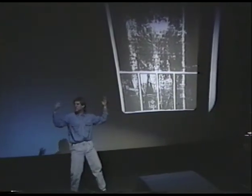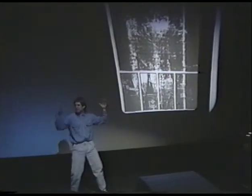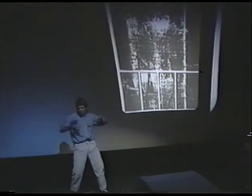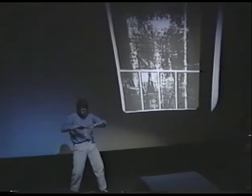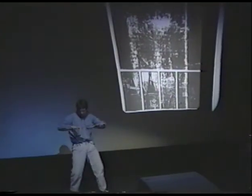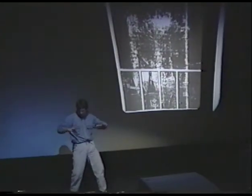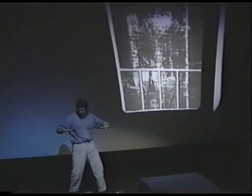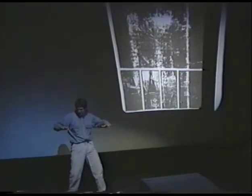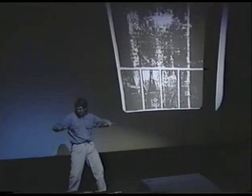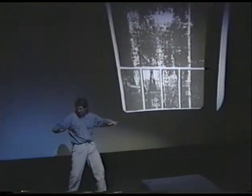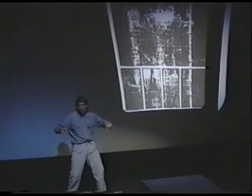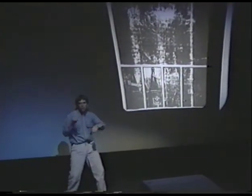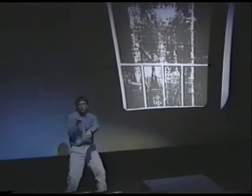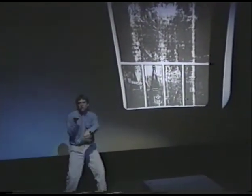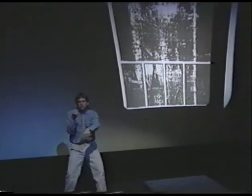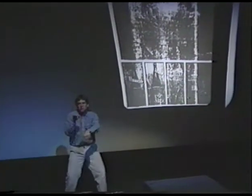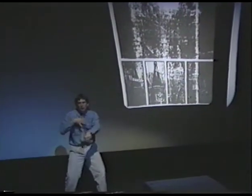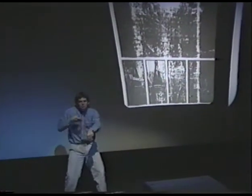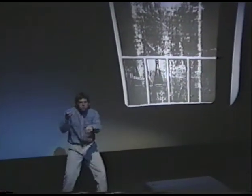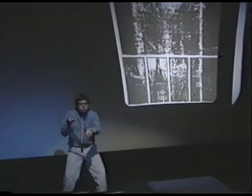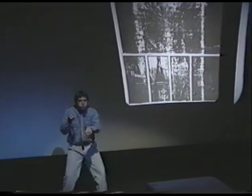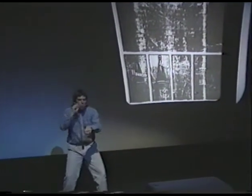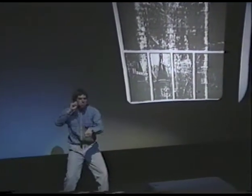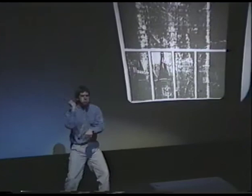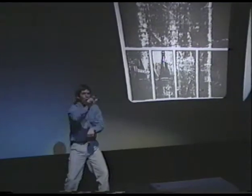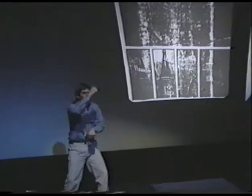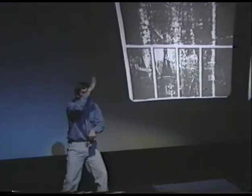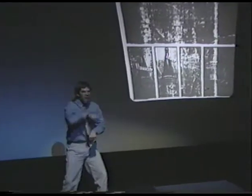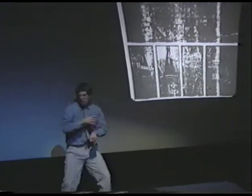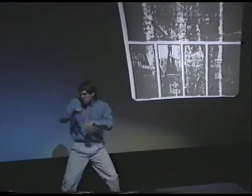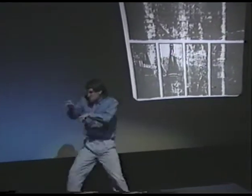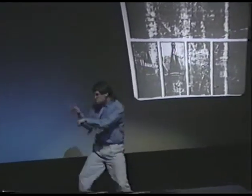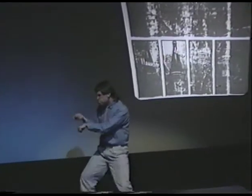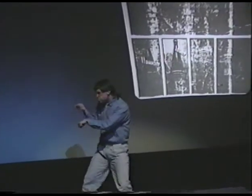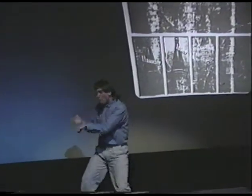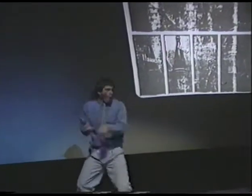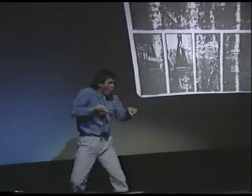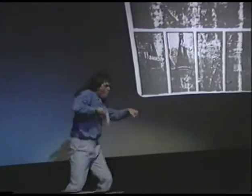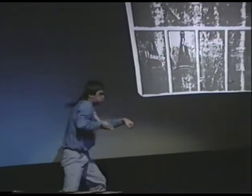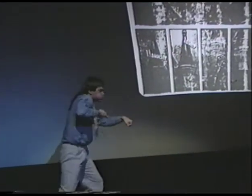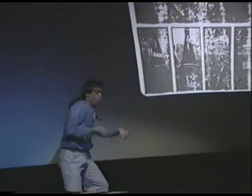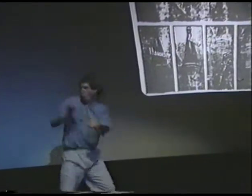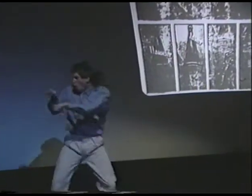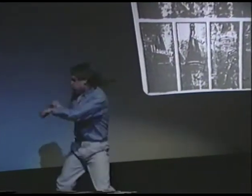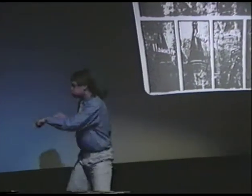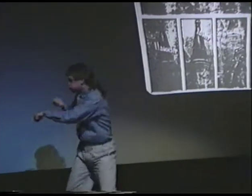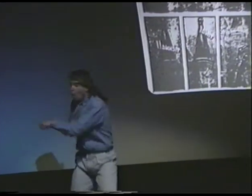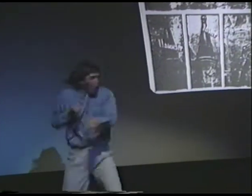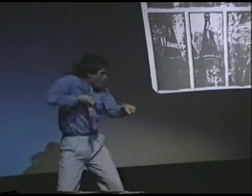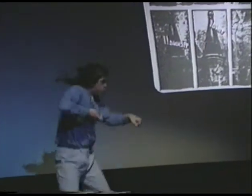And the sun is out, and the trees are all around. And he's riding on a horse. And there's another knight in shining armor coming at him,